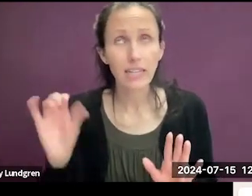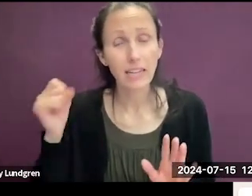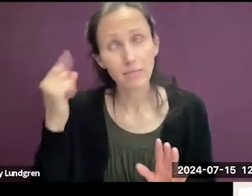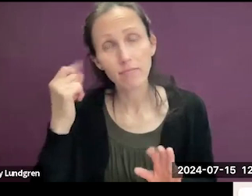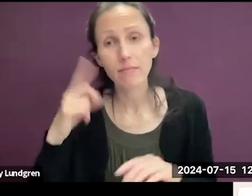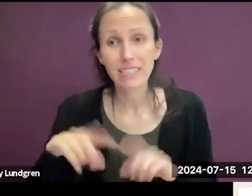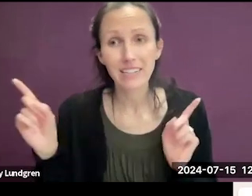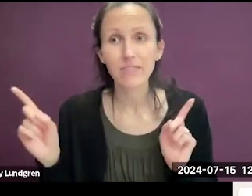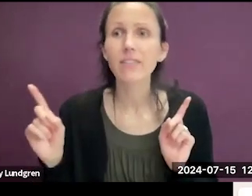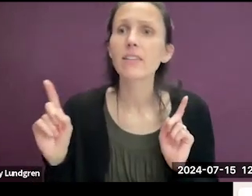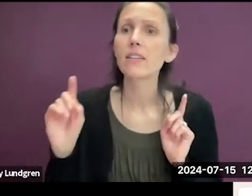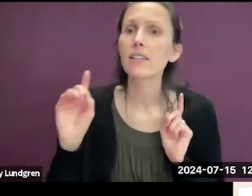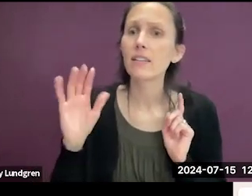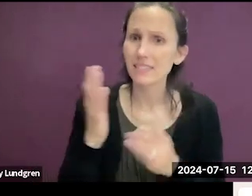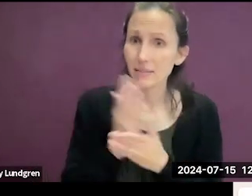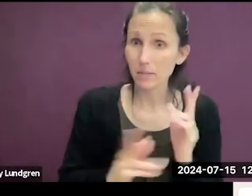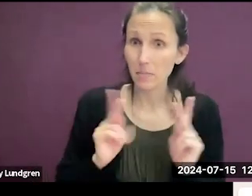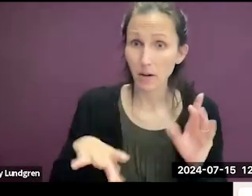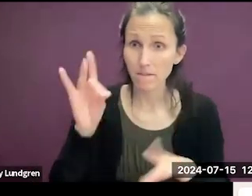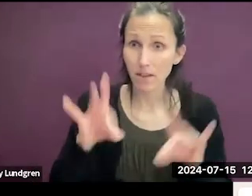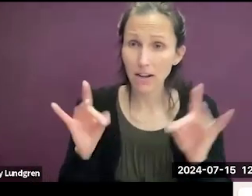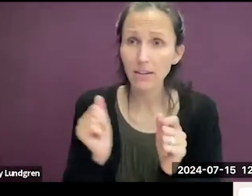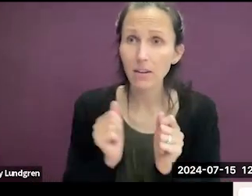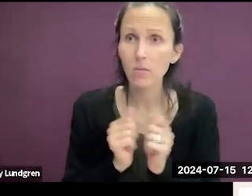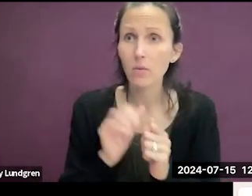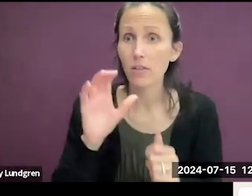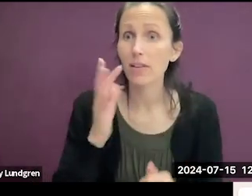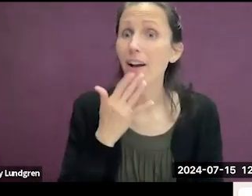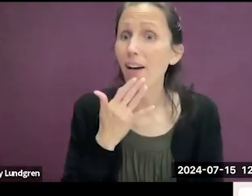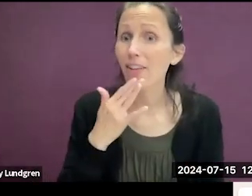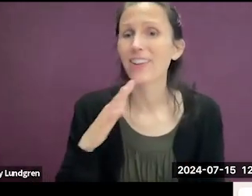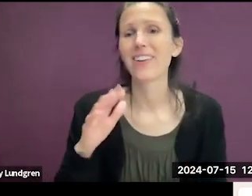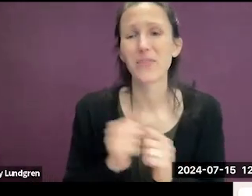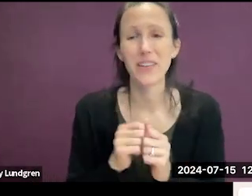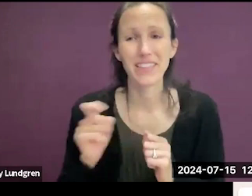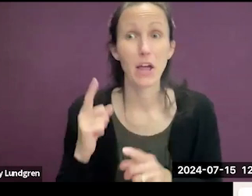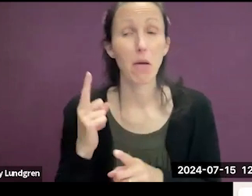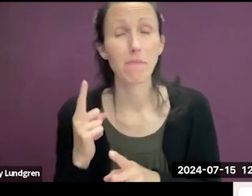And it looks like some people are finding it with color, with the correct, or the American spelling, and not English.